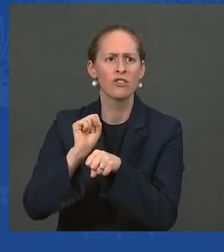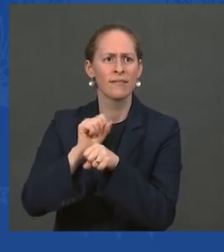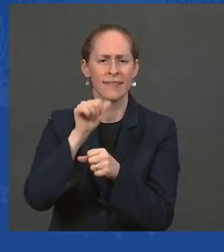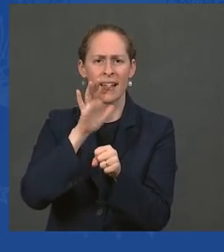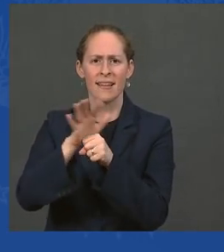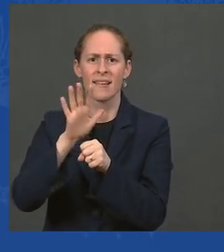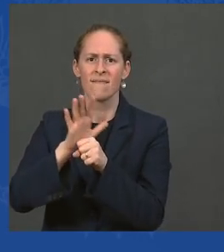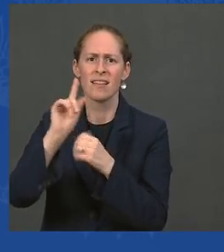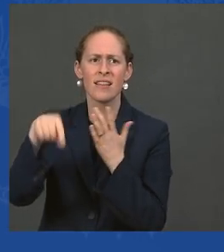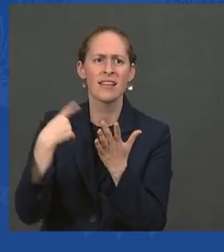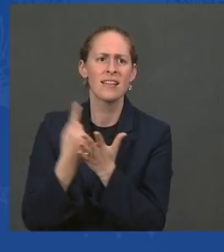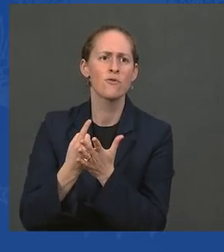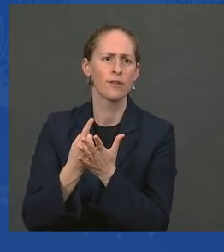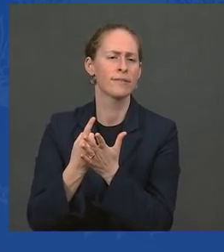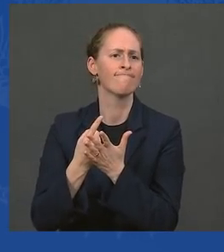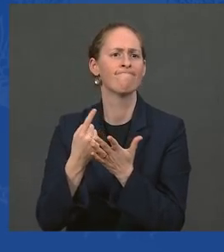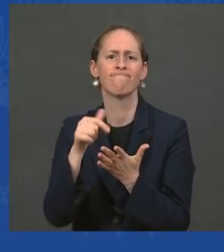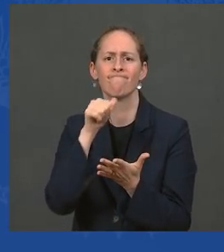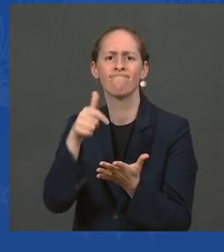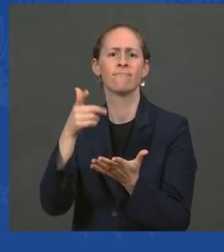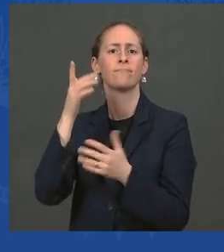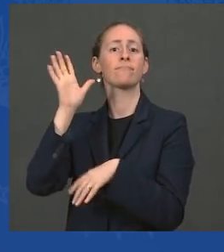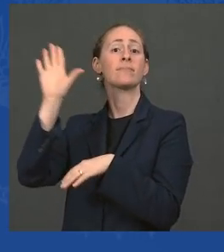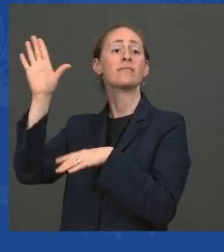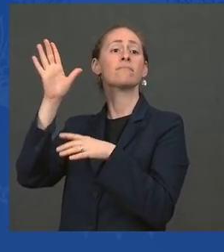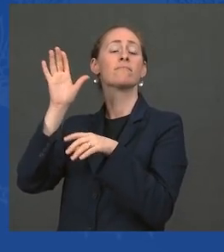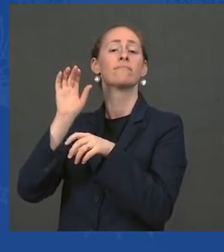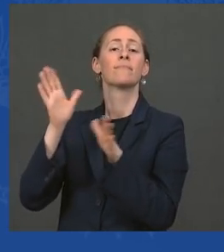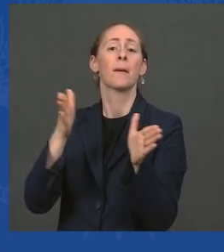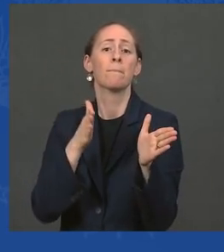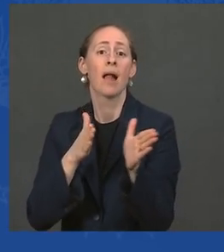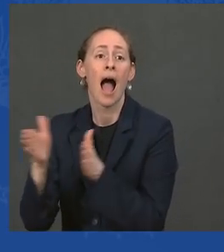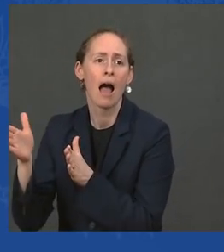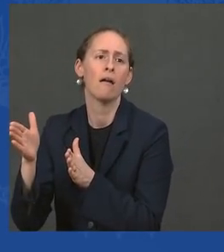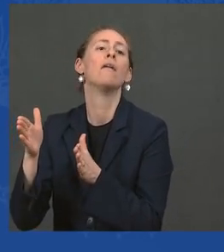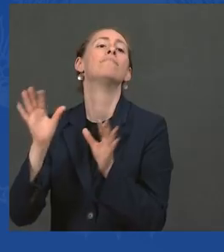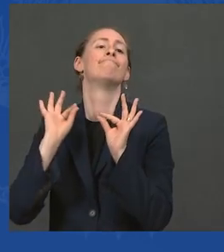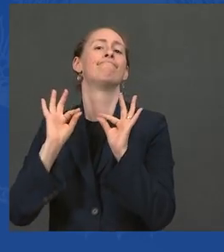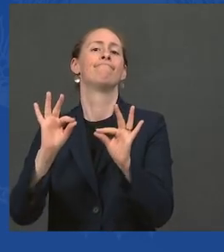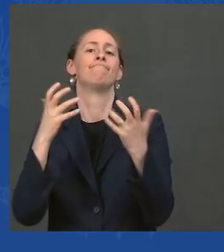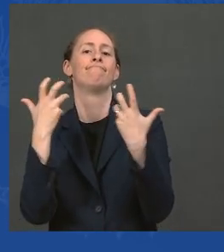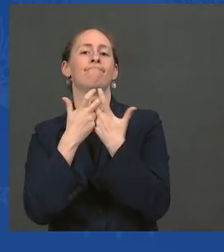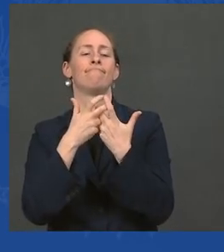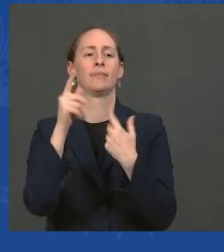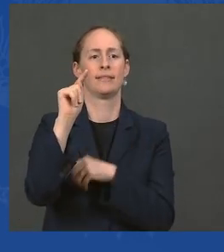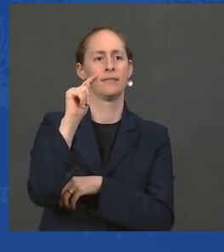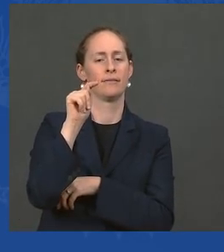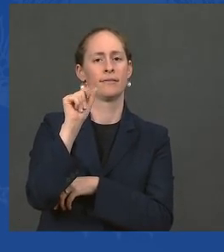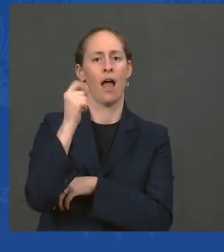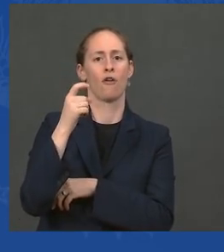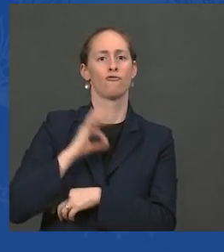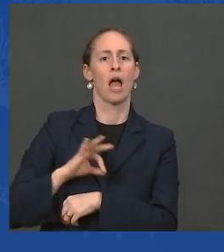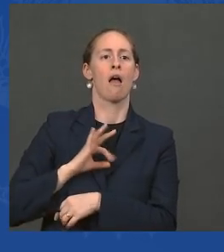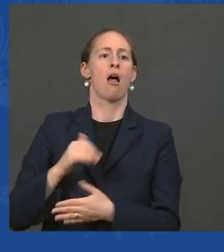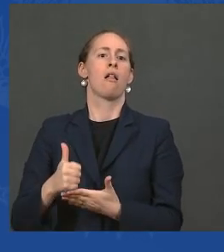gave us an expanded child tax credit, which helps us to cover the cost of two weeks of child care